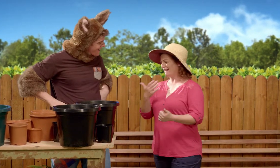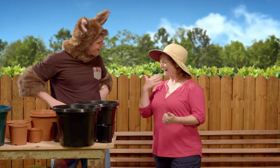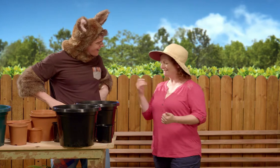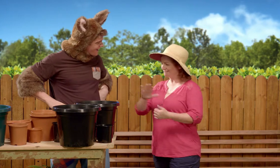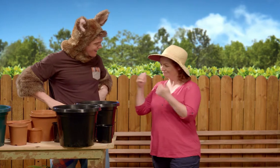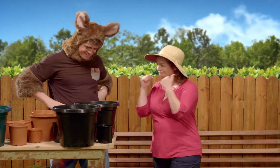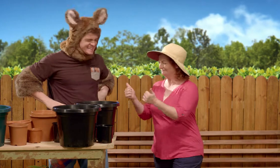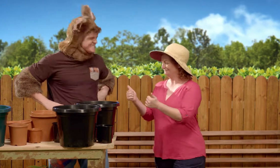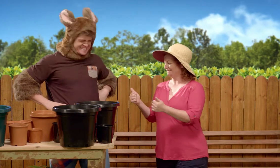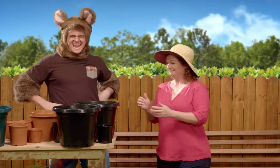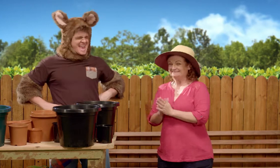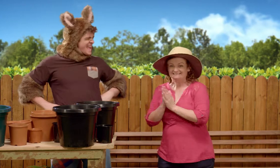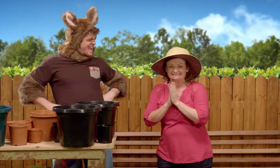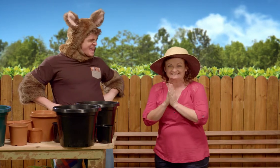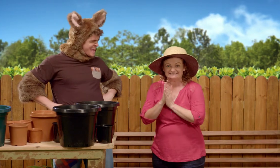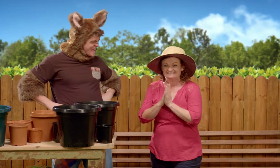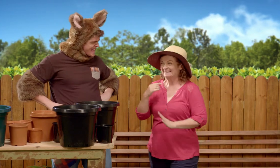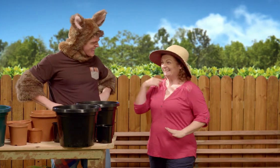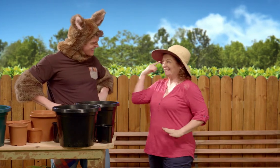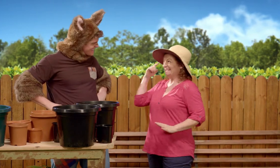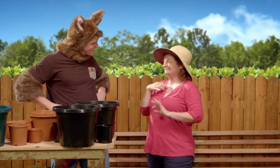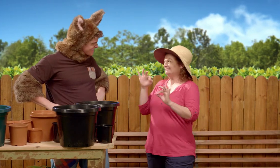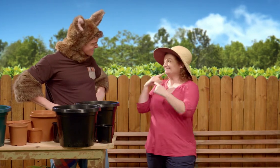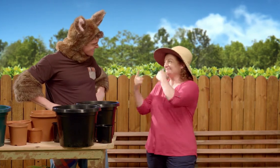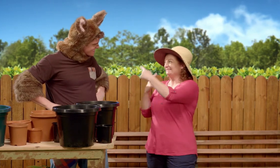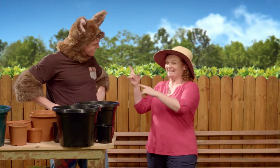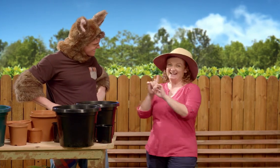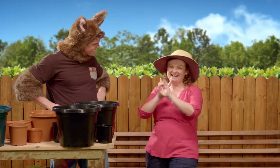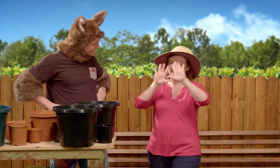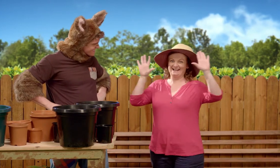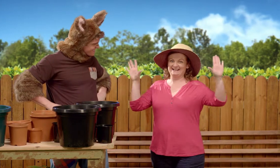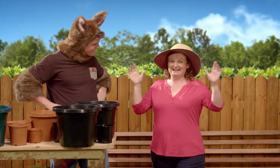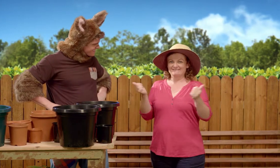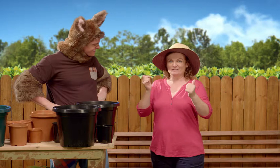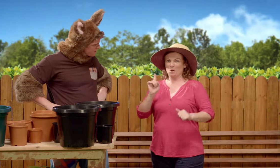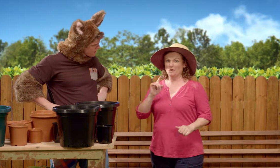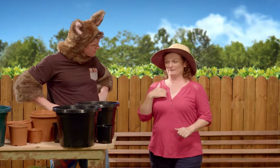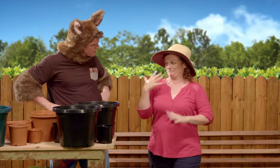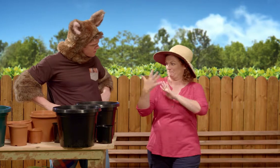Oh that's great. But I don't think I explained myself clearly.